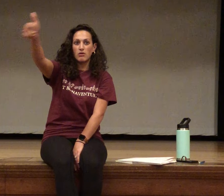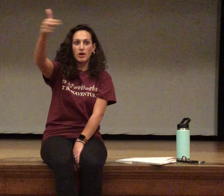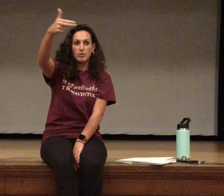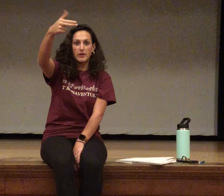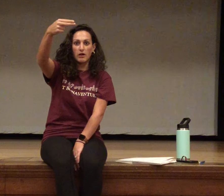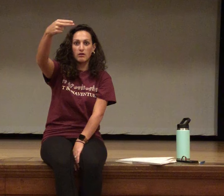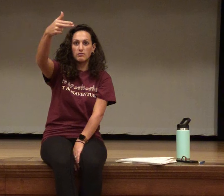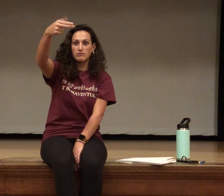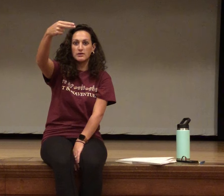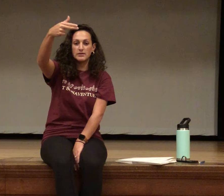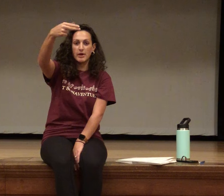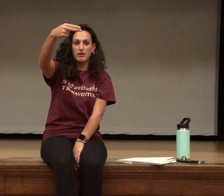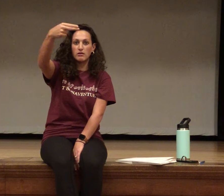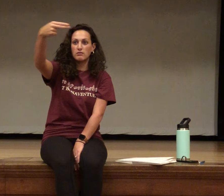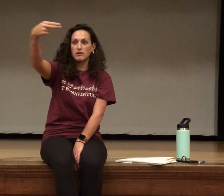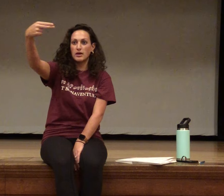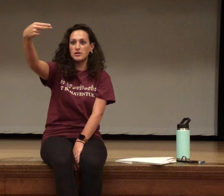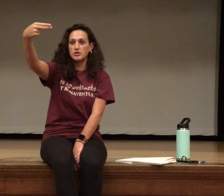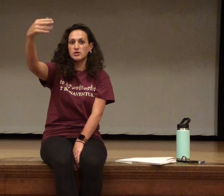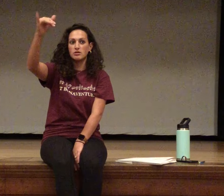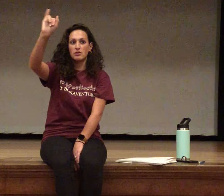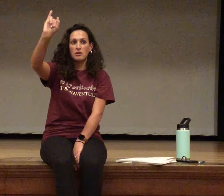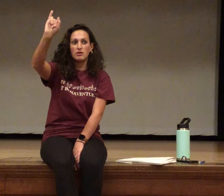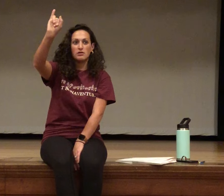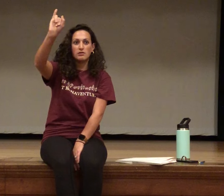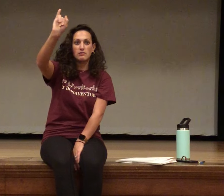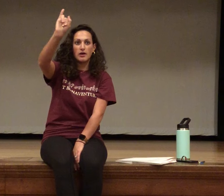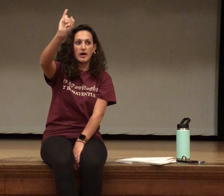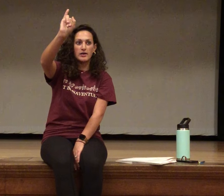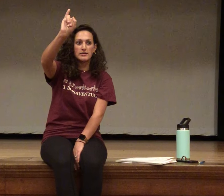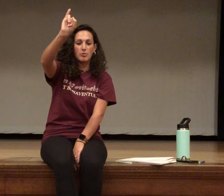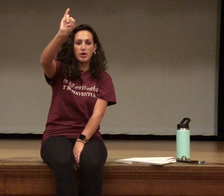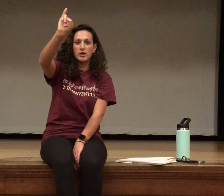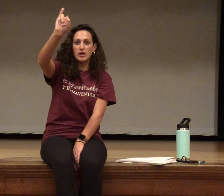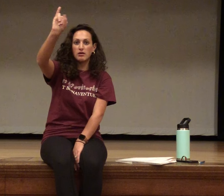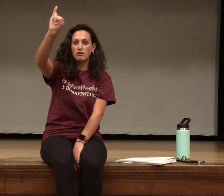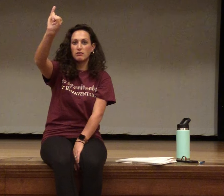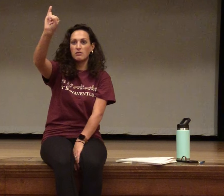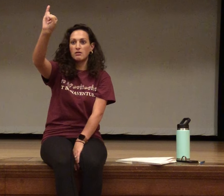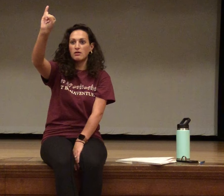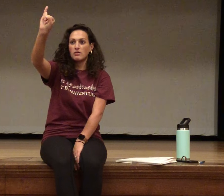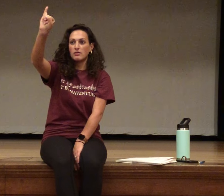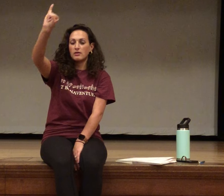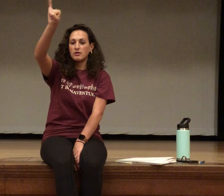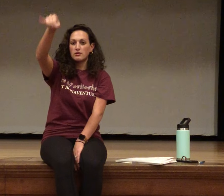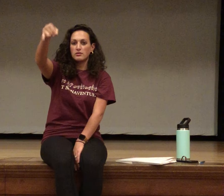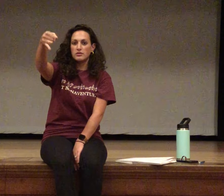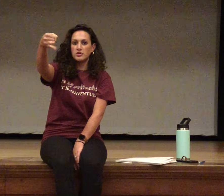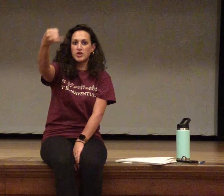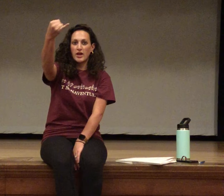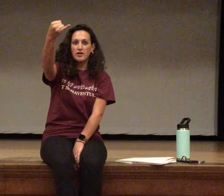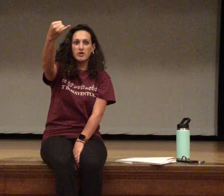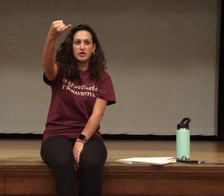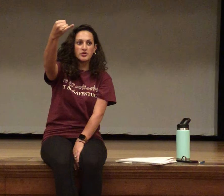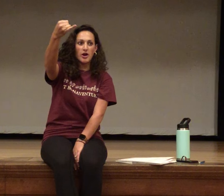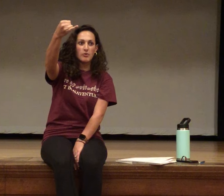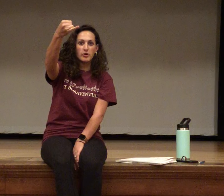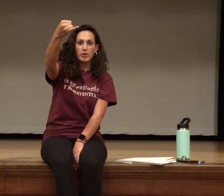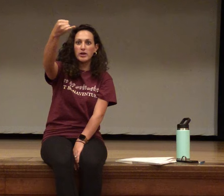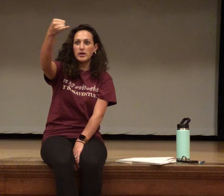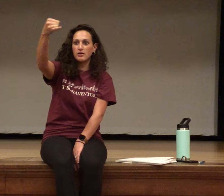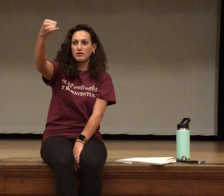or up in the air it doesn't matter h I is that Pinky J you're going to draw with your pinky